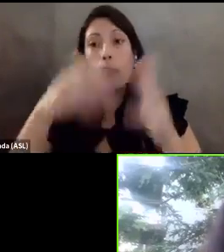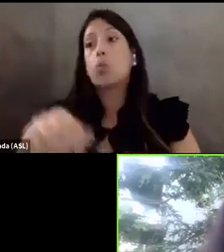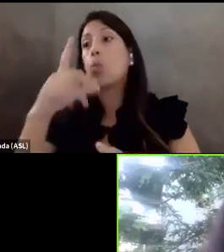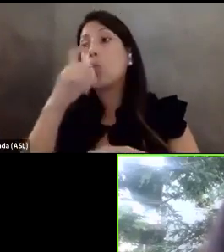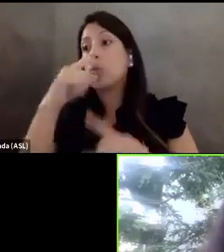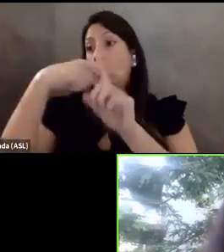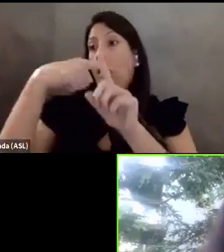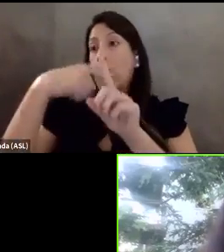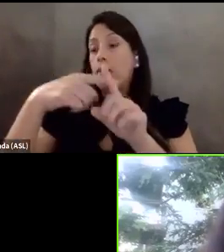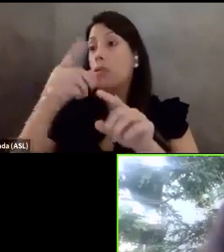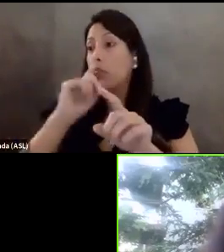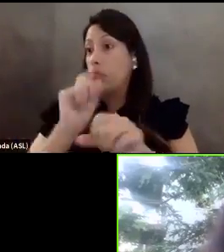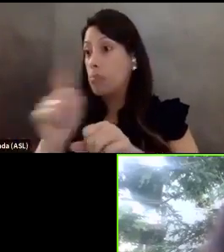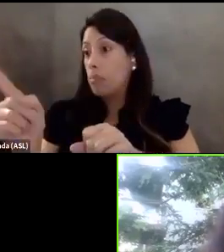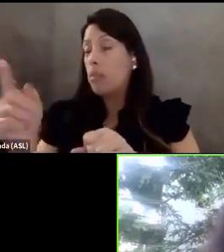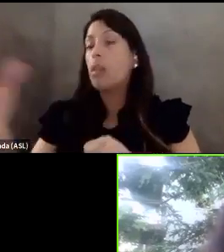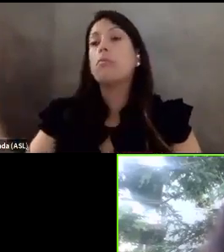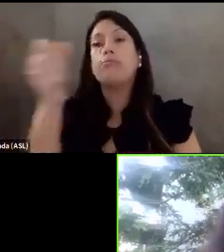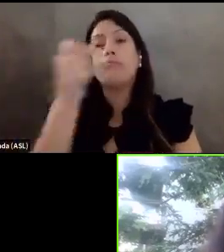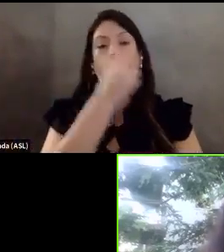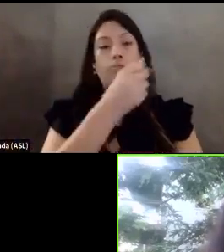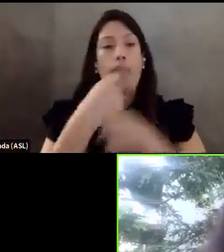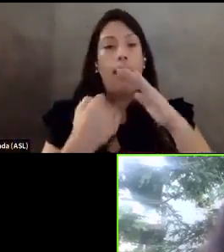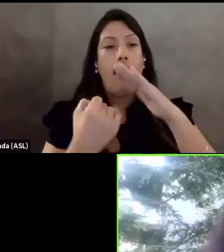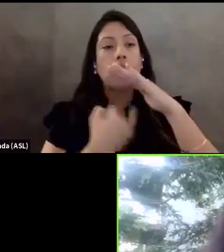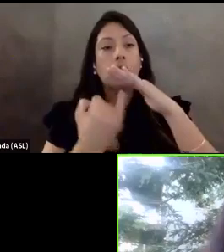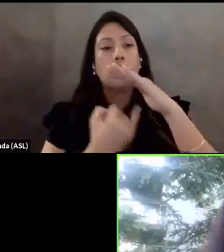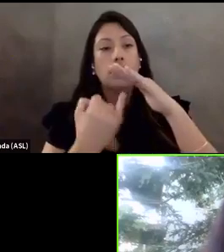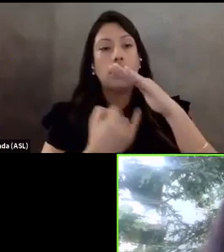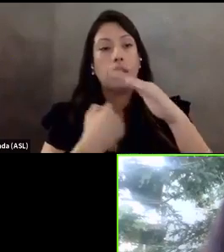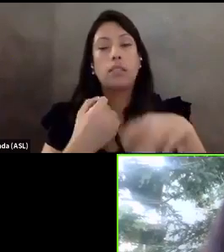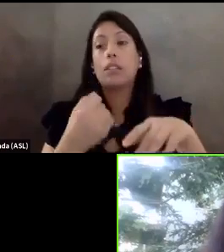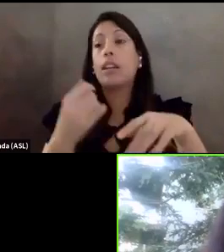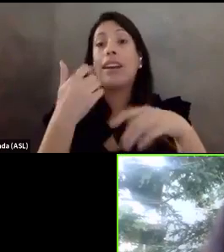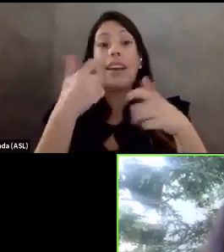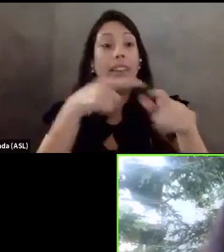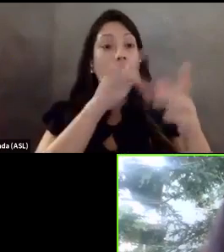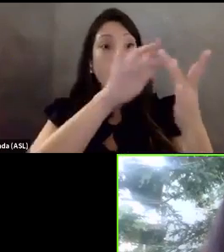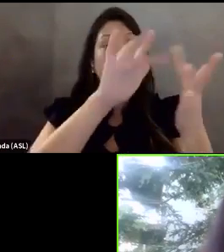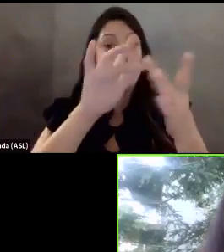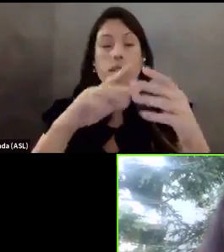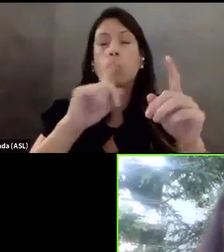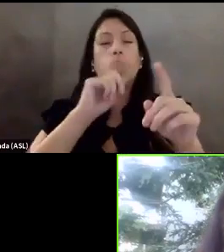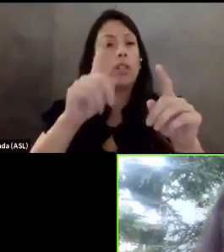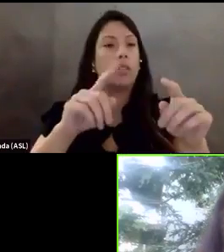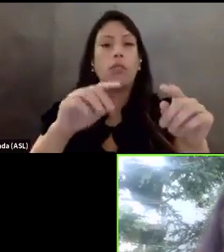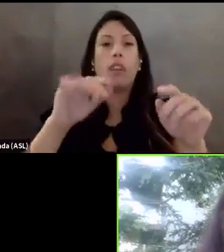made sure that everybody was a contact, was quarantined, tested patient. So it was a really great response.